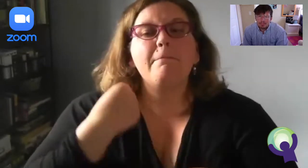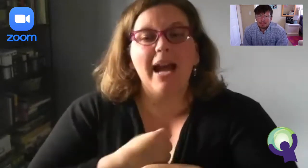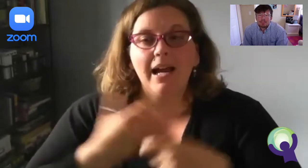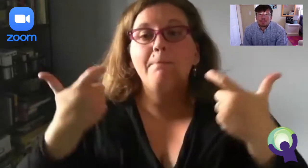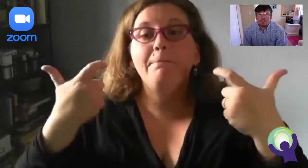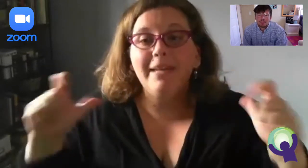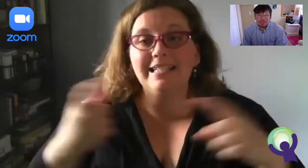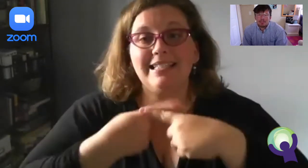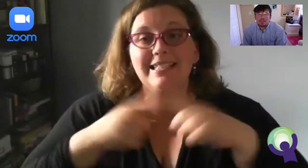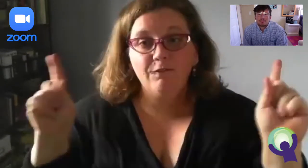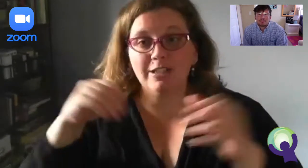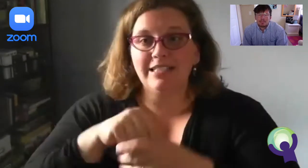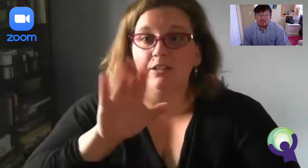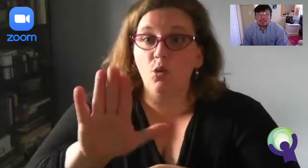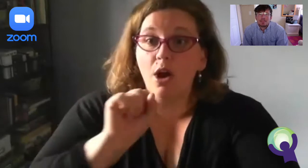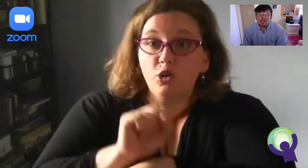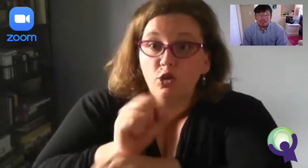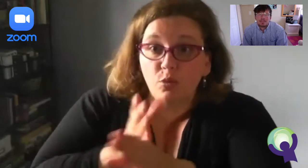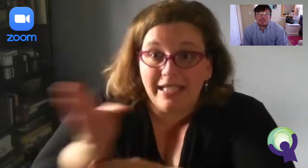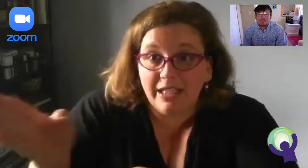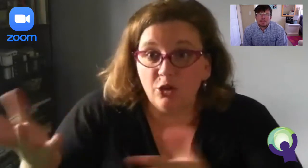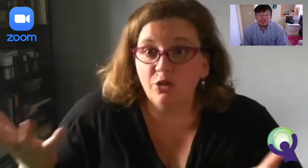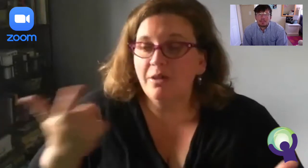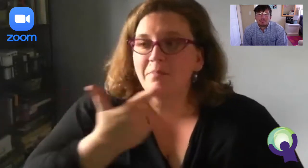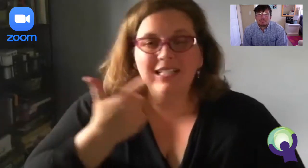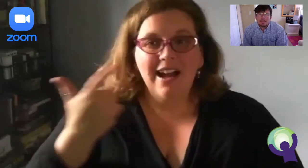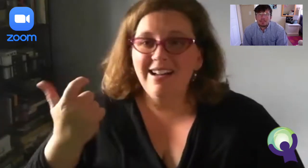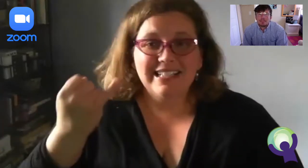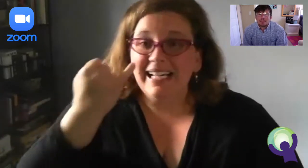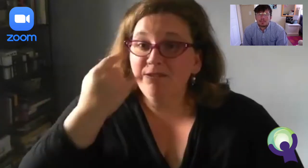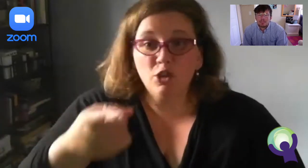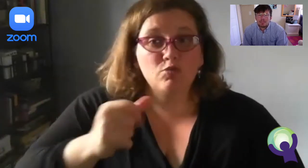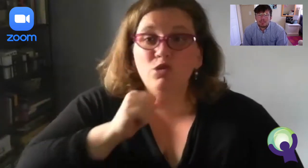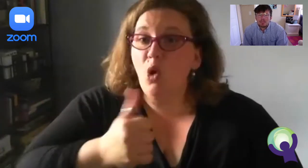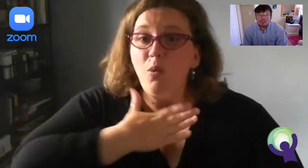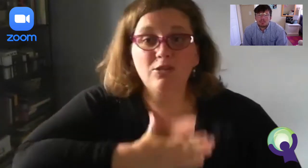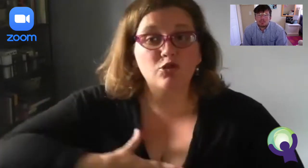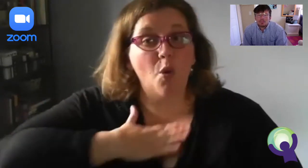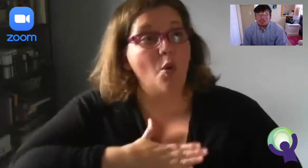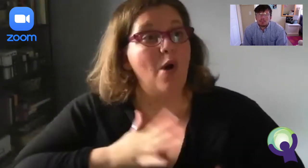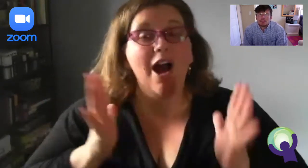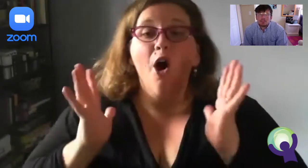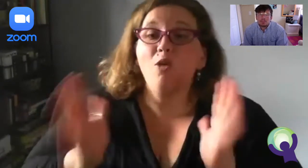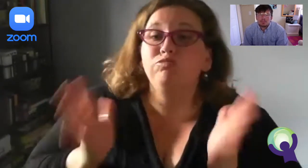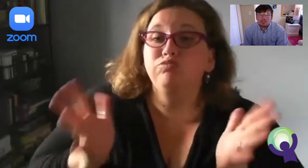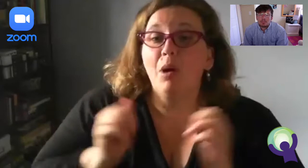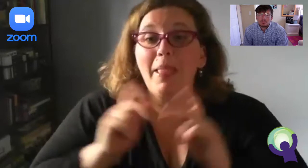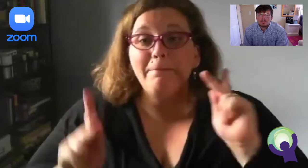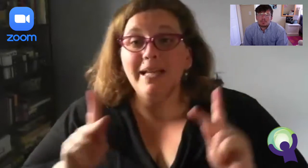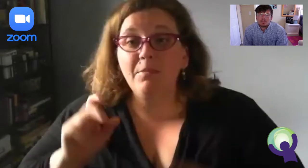team and that really makes a huge difference in your career because if you don't enjoy